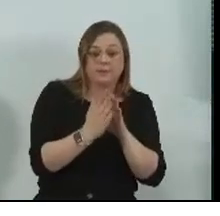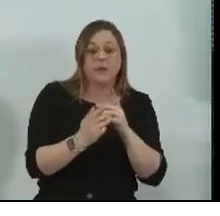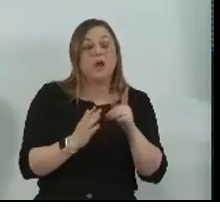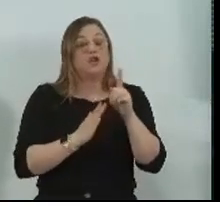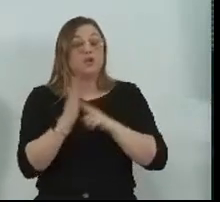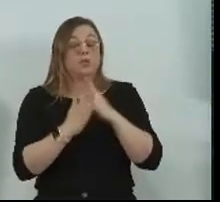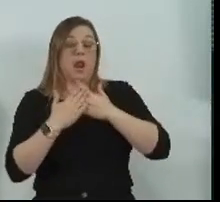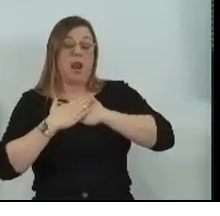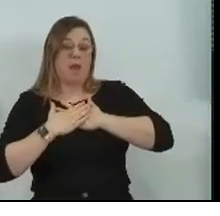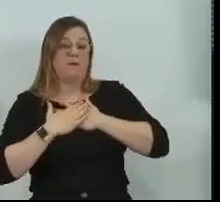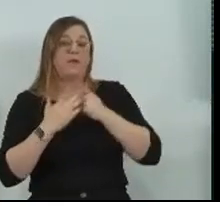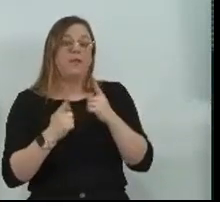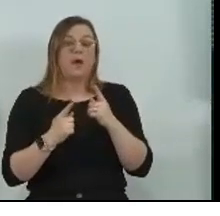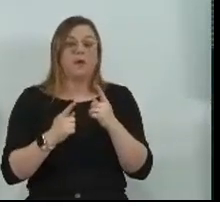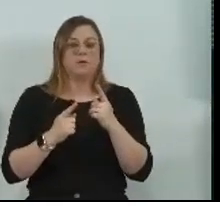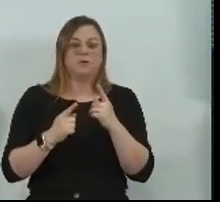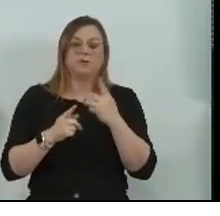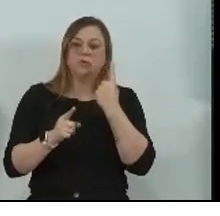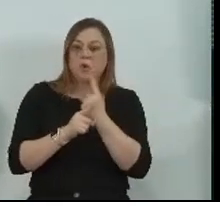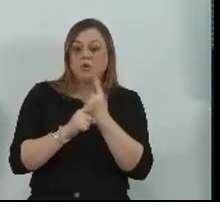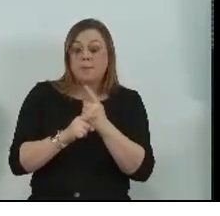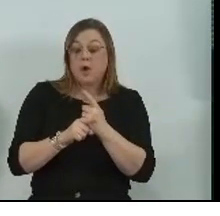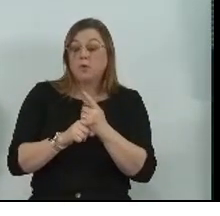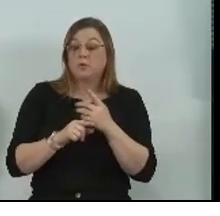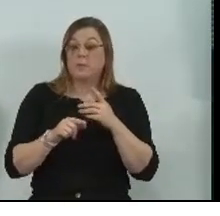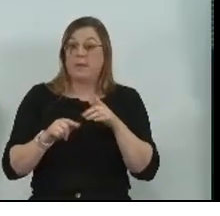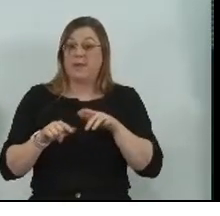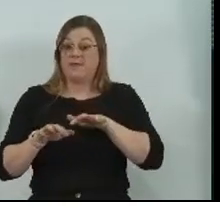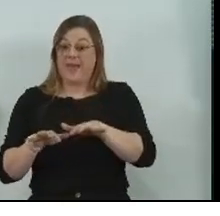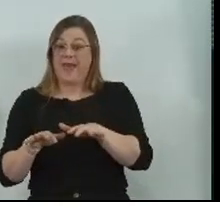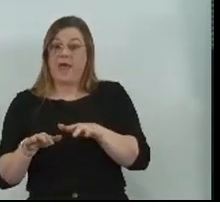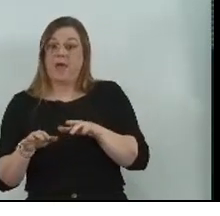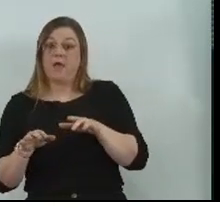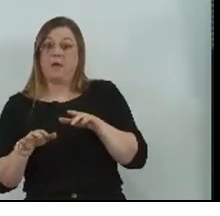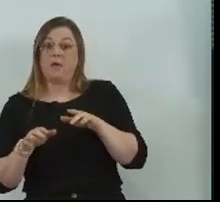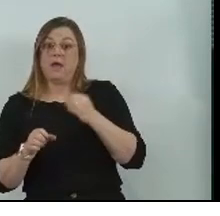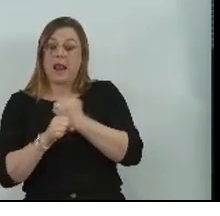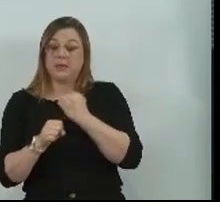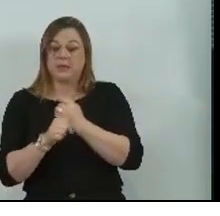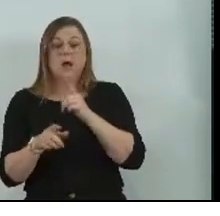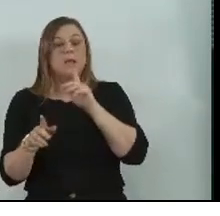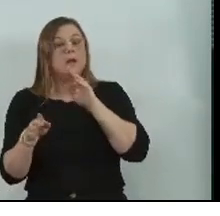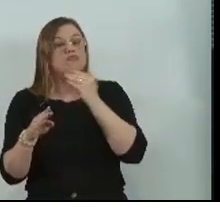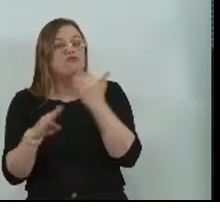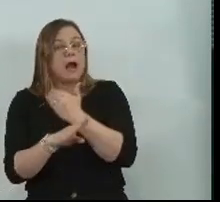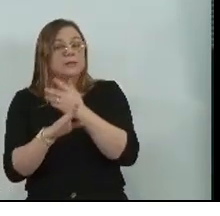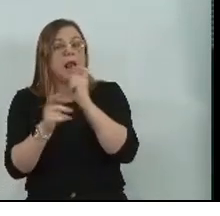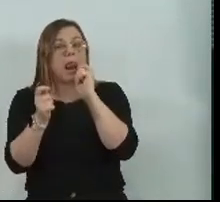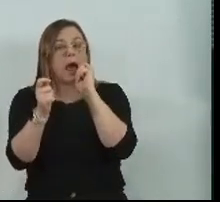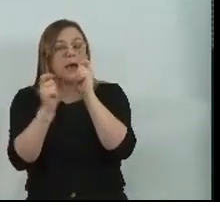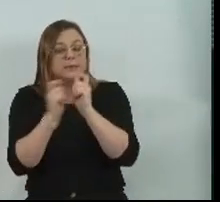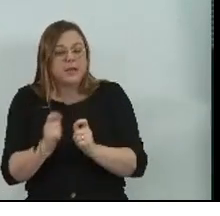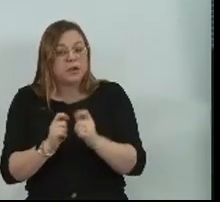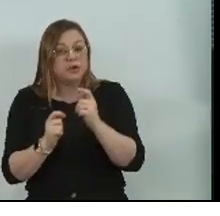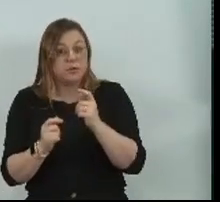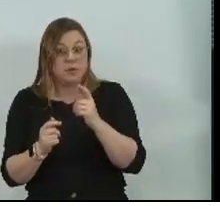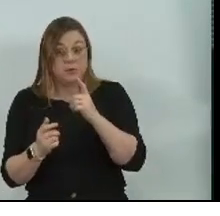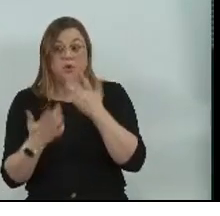about being on set the practical adaptations that make it possible. That's just important for people to hear that this is all doable.